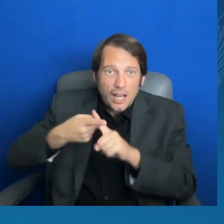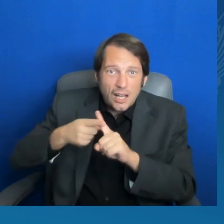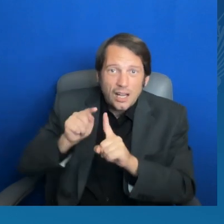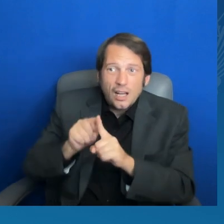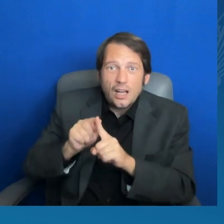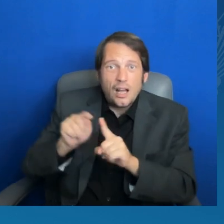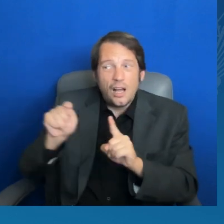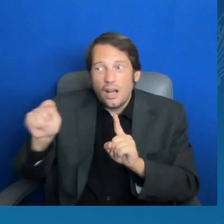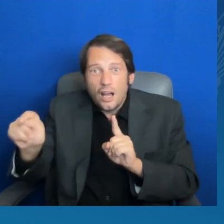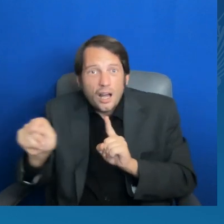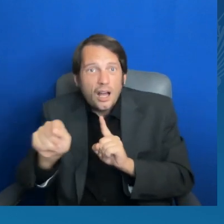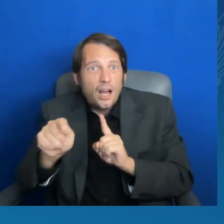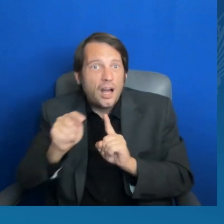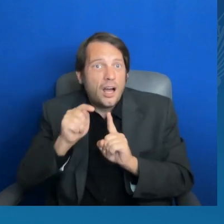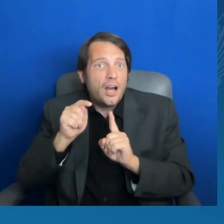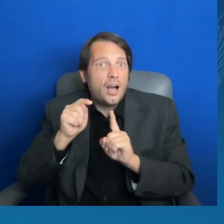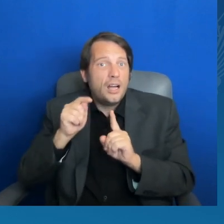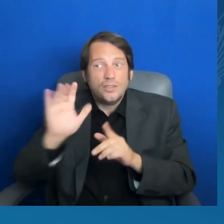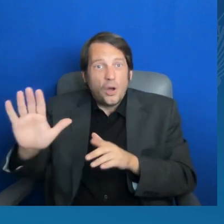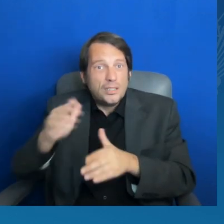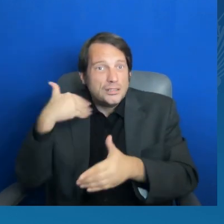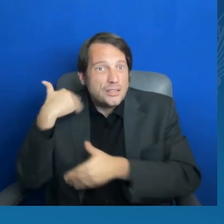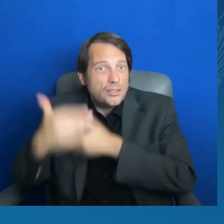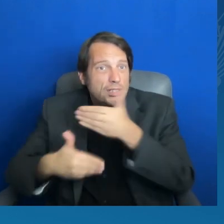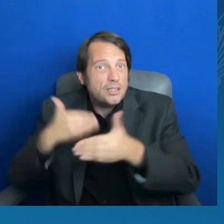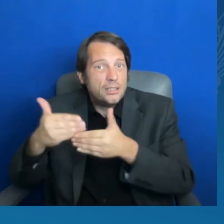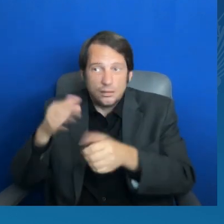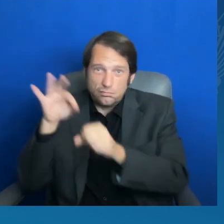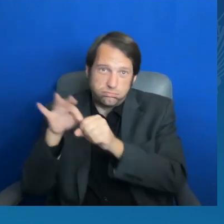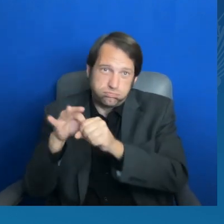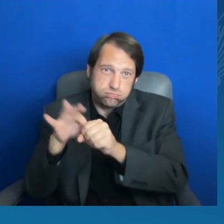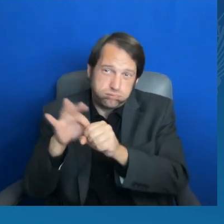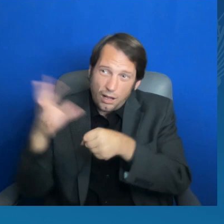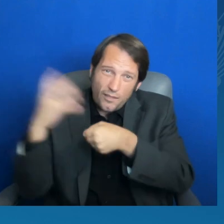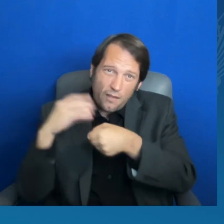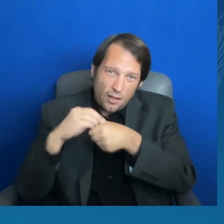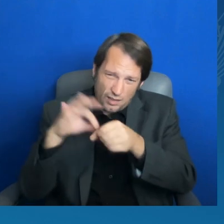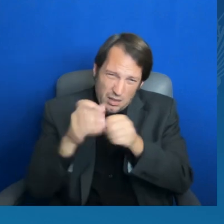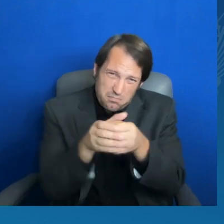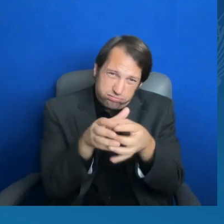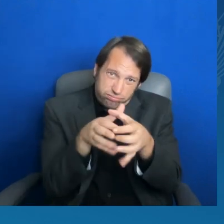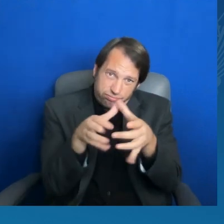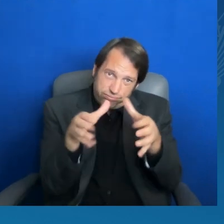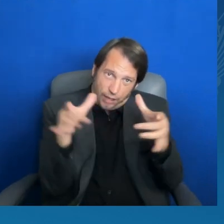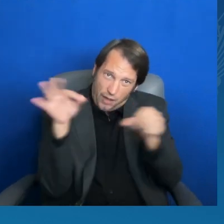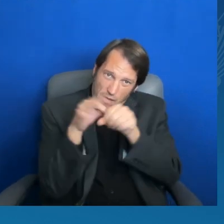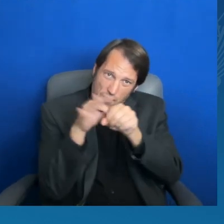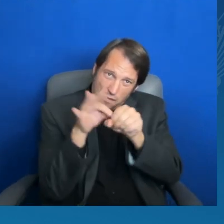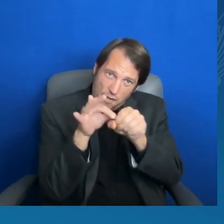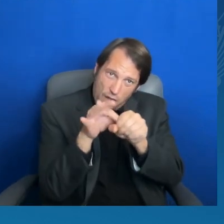I see this changing completely. I see this changing completely.